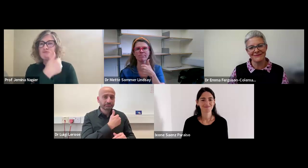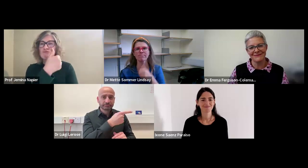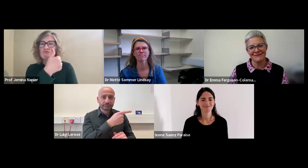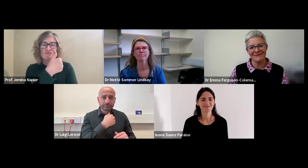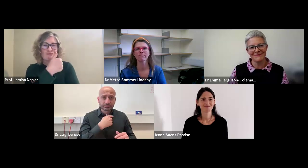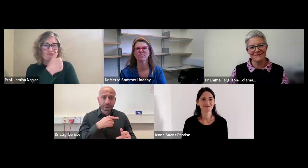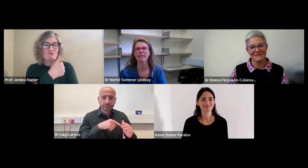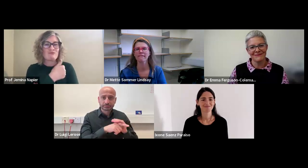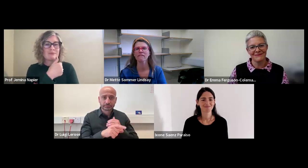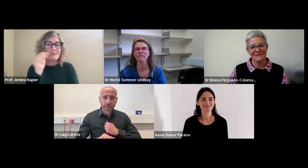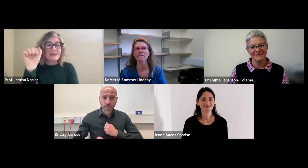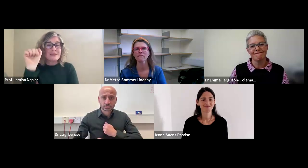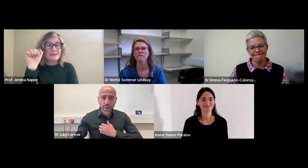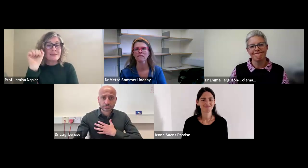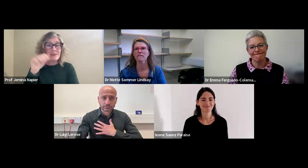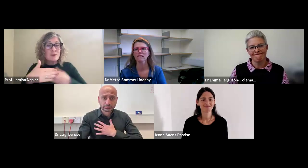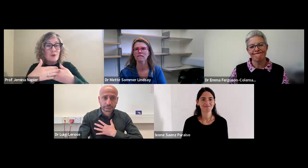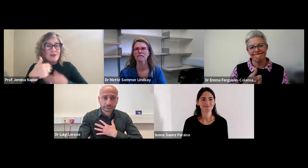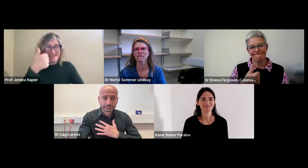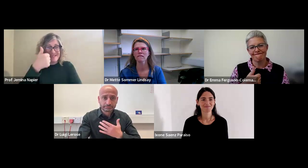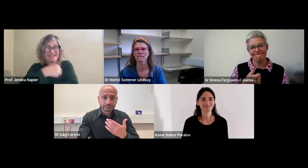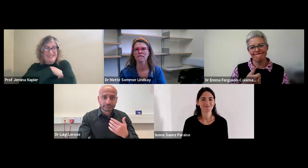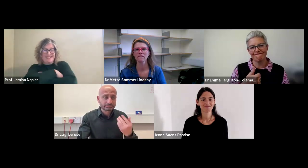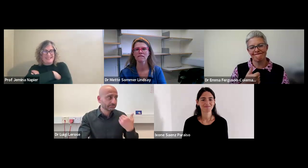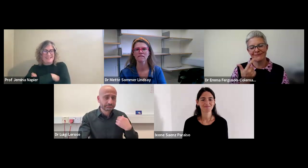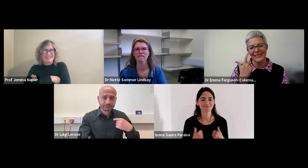really sorry! We're at that time where I have to vacate the room,